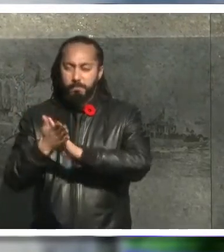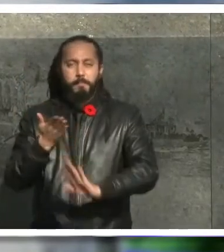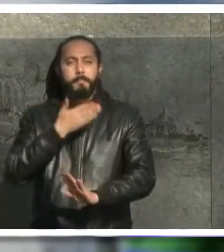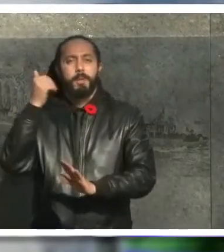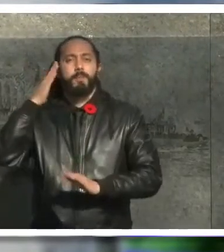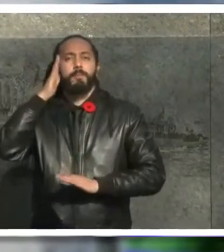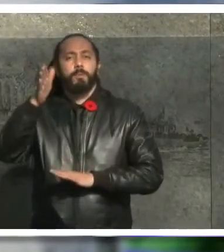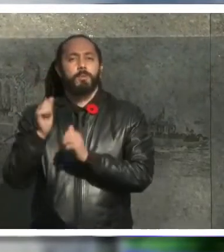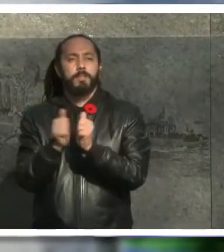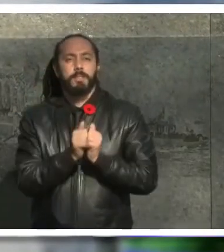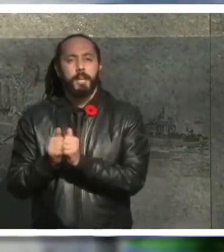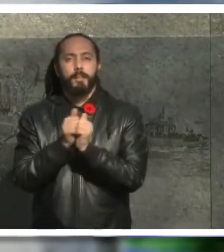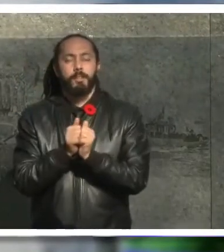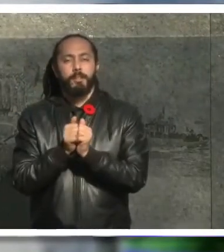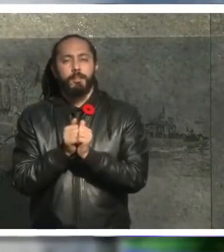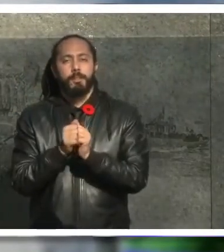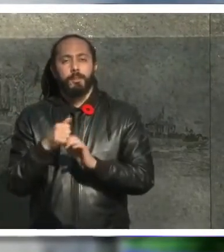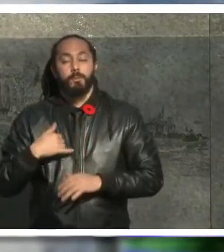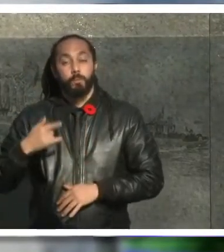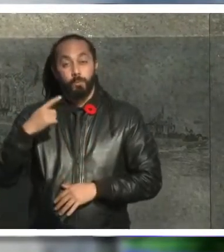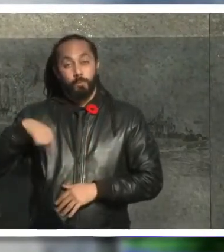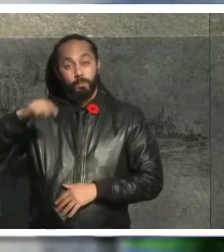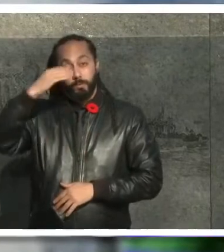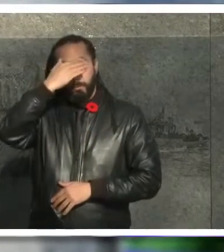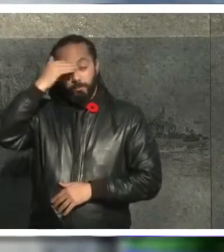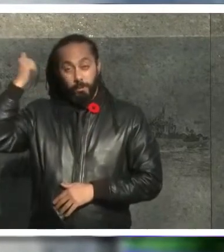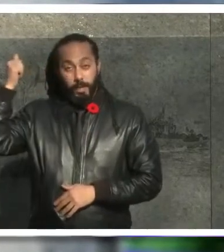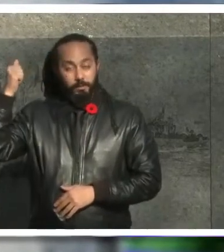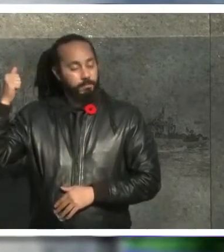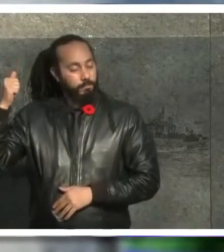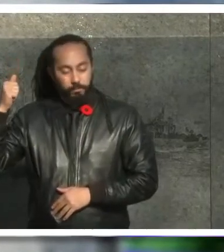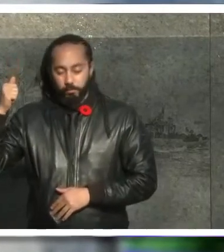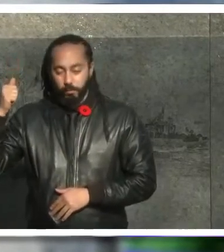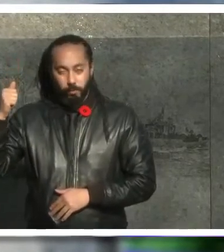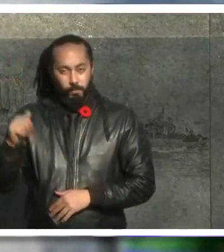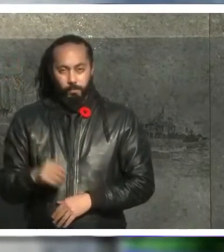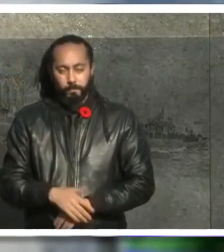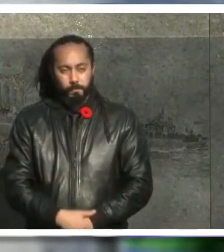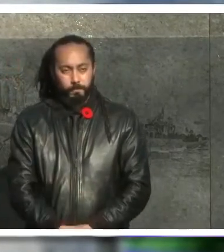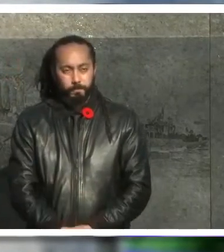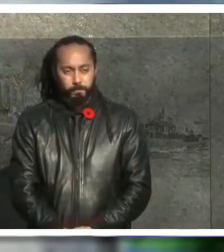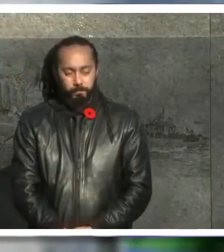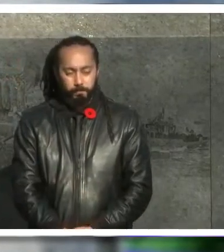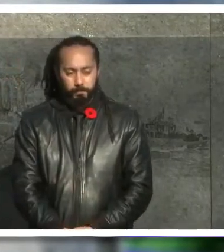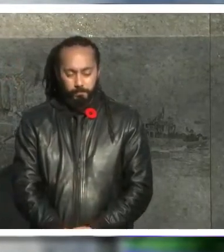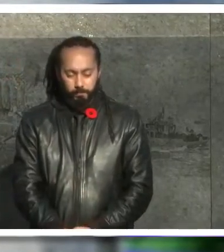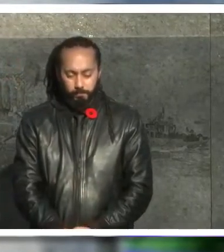Lest we forget (Speaks French)